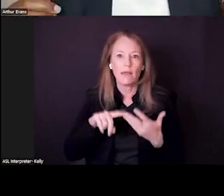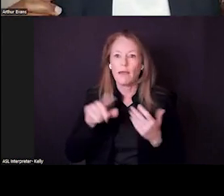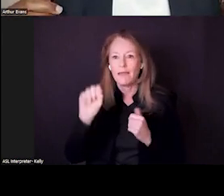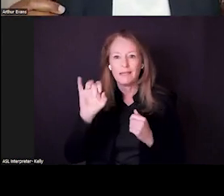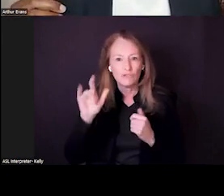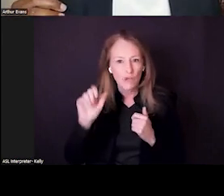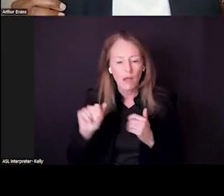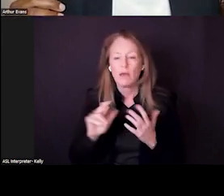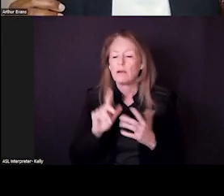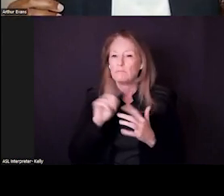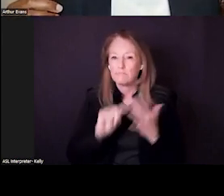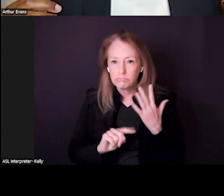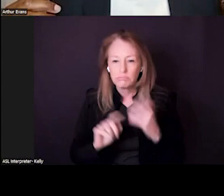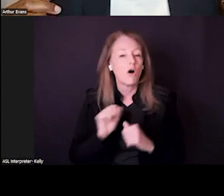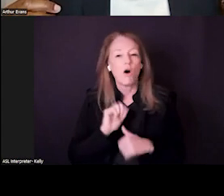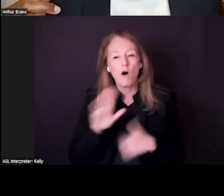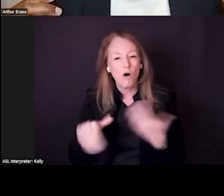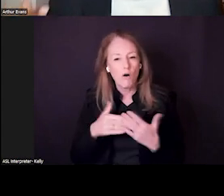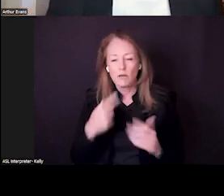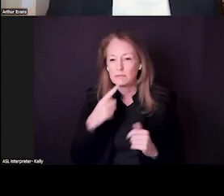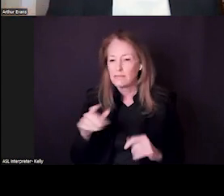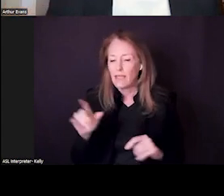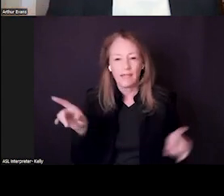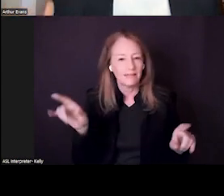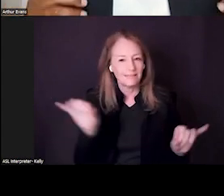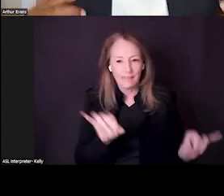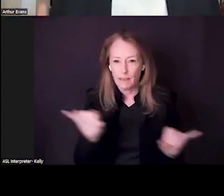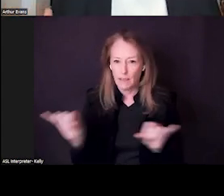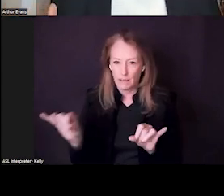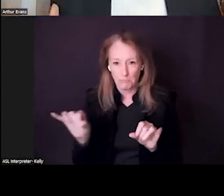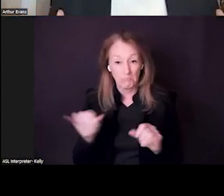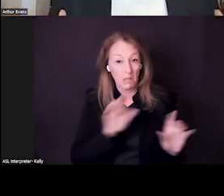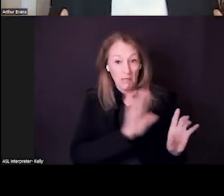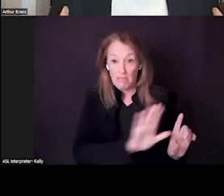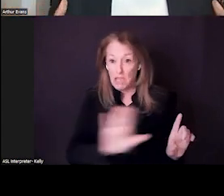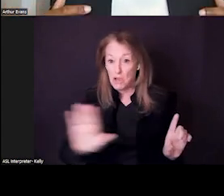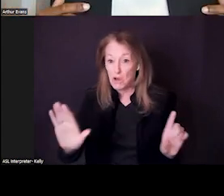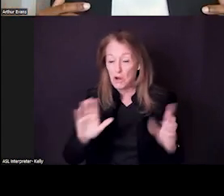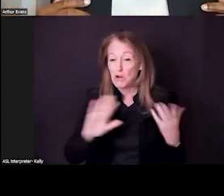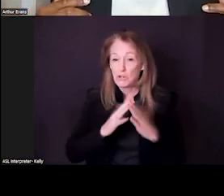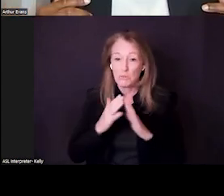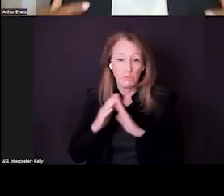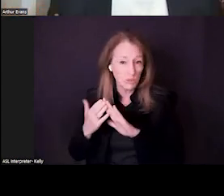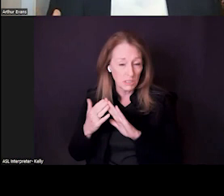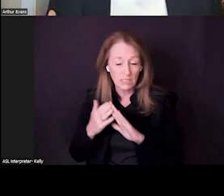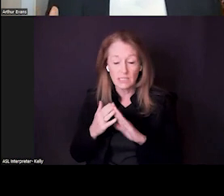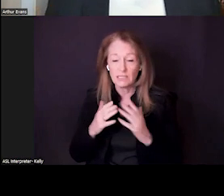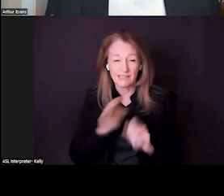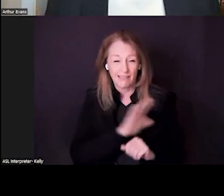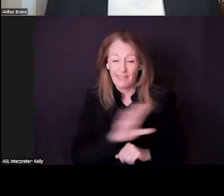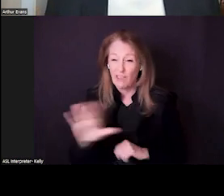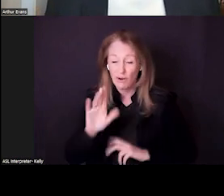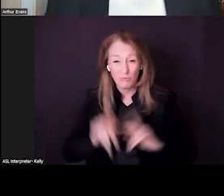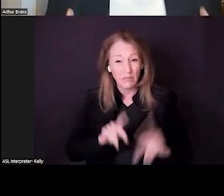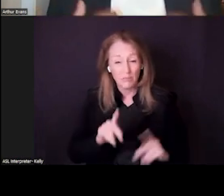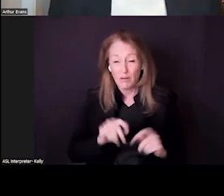THEIR COMMUNITIES, POPULATIONS ARE REALLY REELING FROM THE